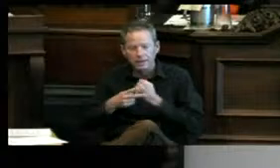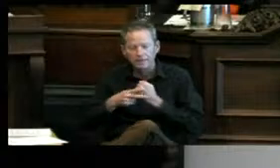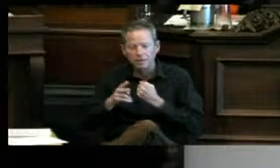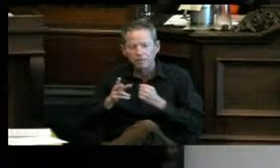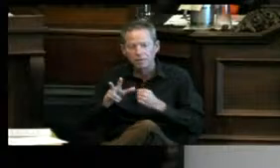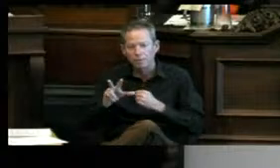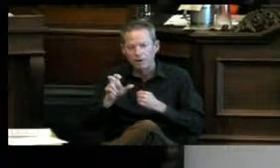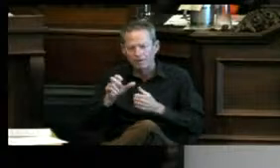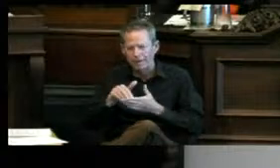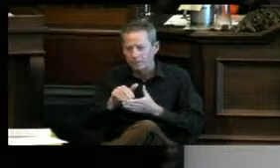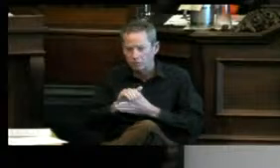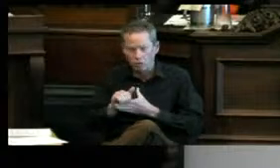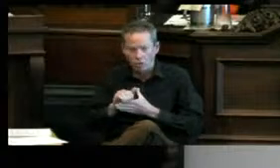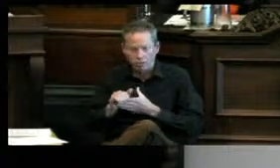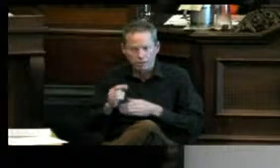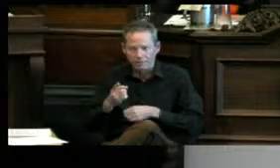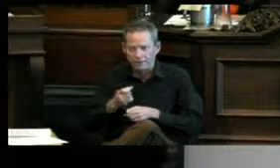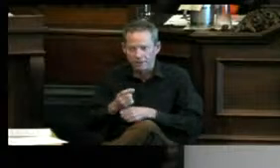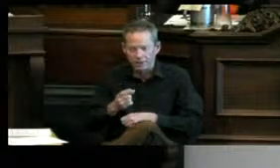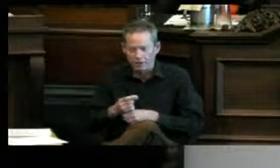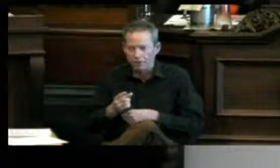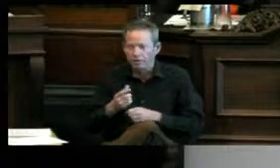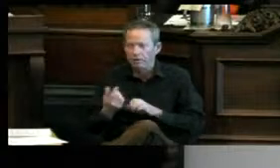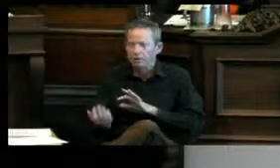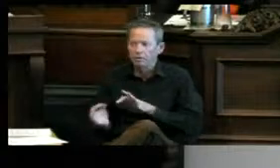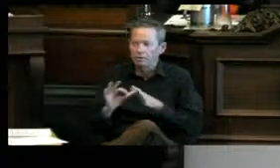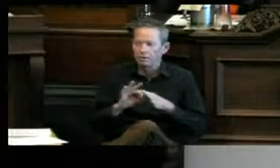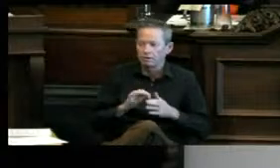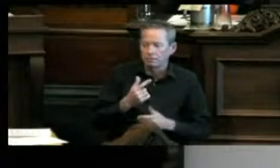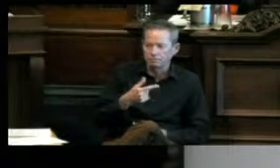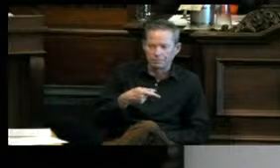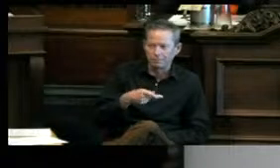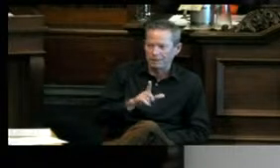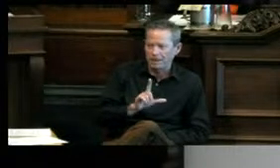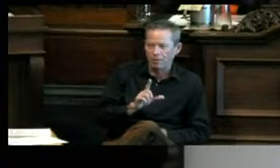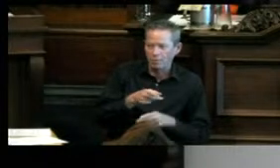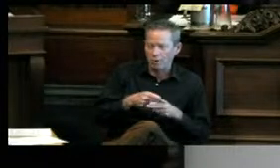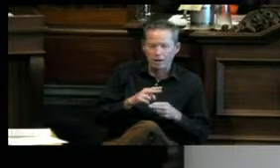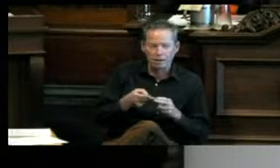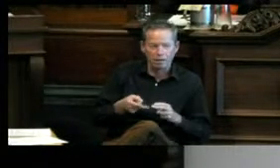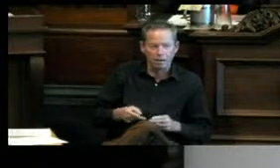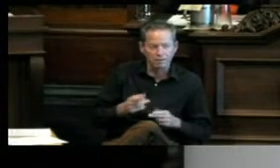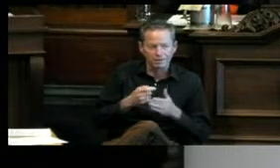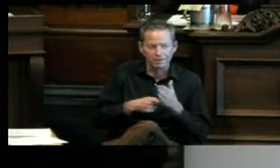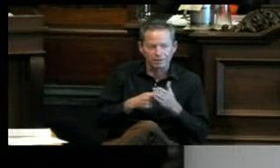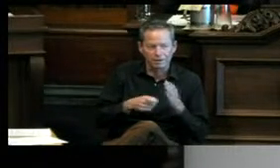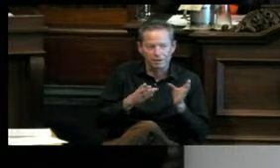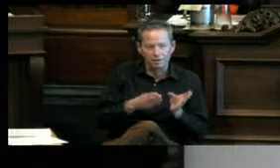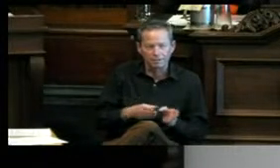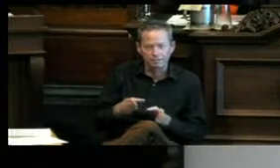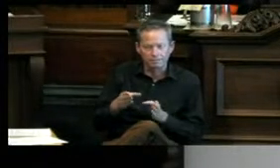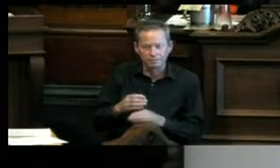documented diagnosis of diabetes, saving the city over 300,000 and the elimination of